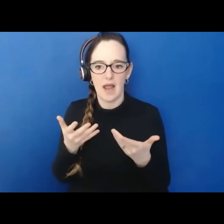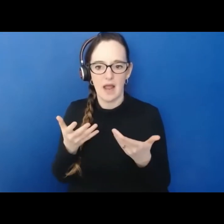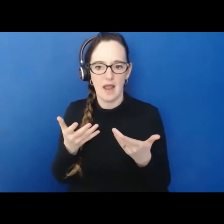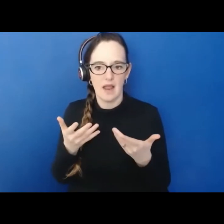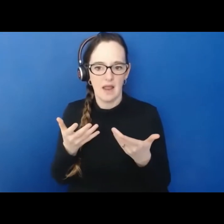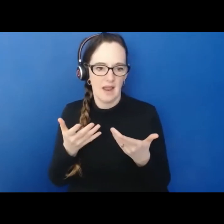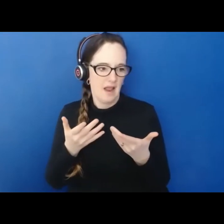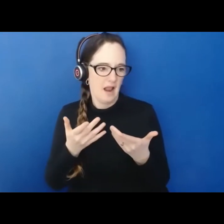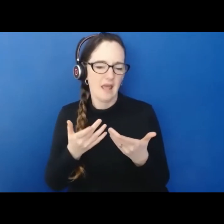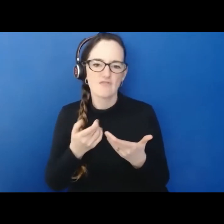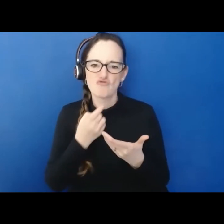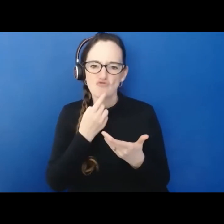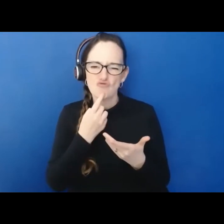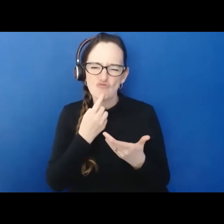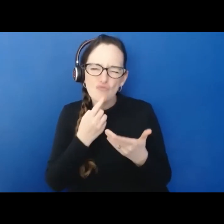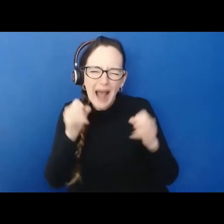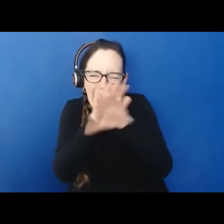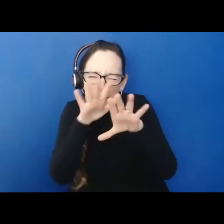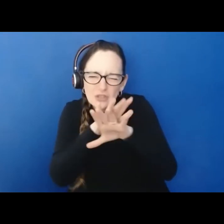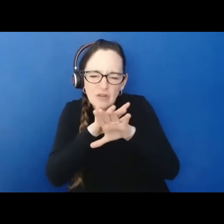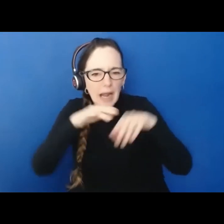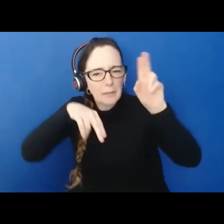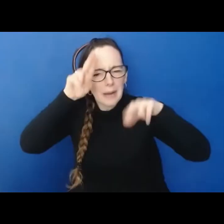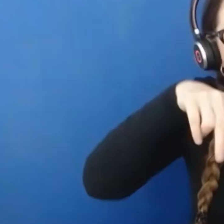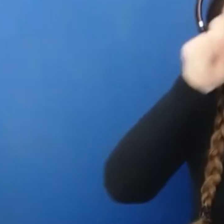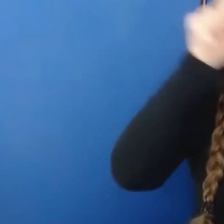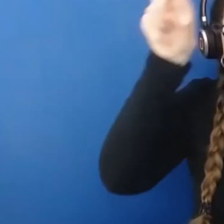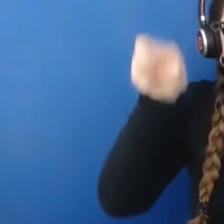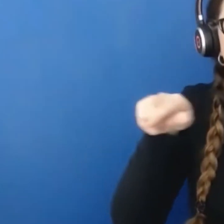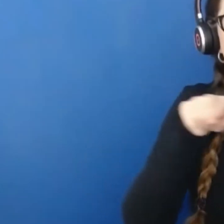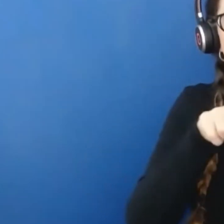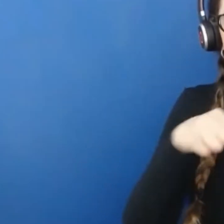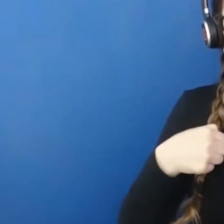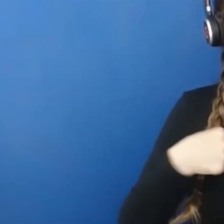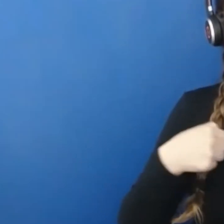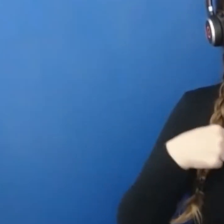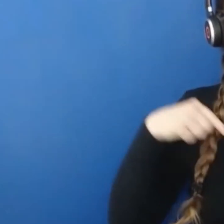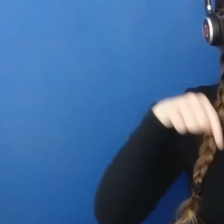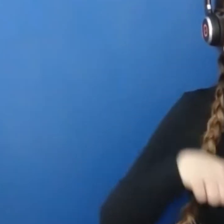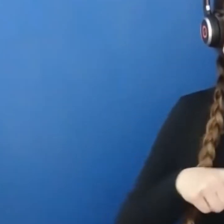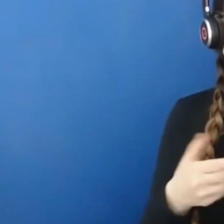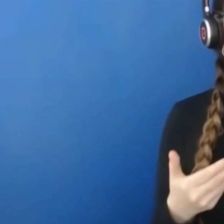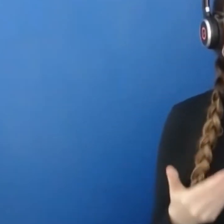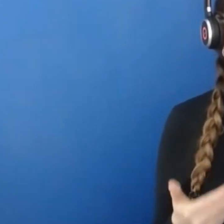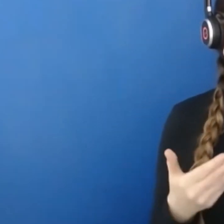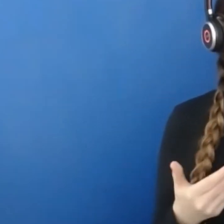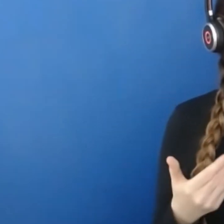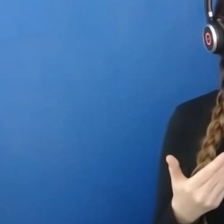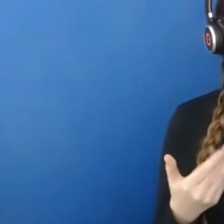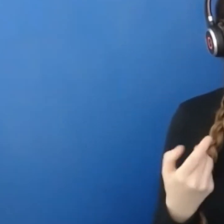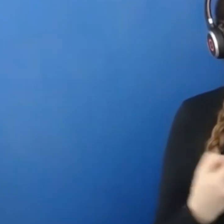rather abstract painting. And I'm here today to talk about Black Swan